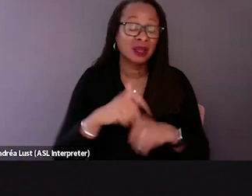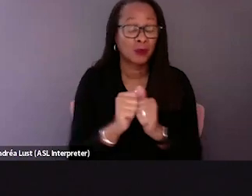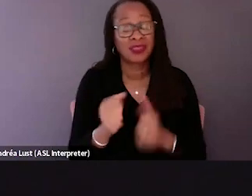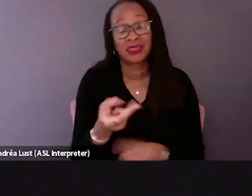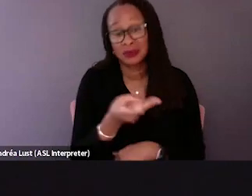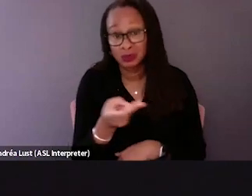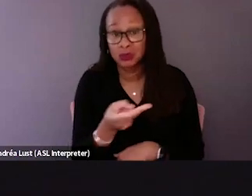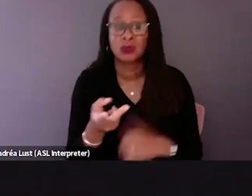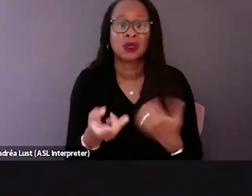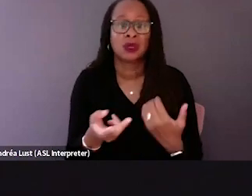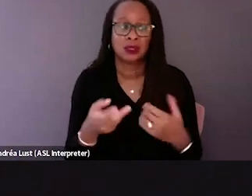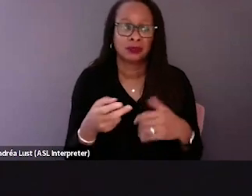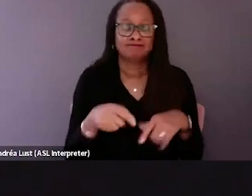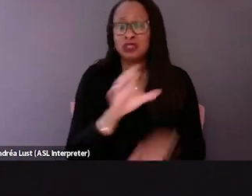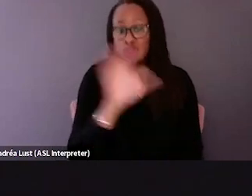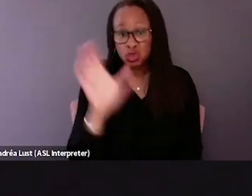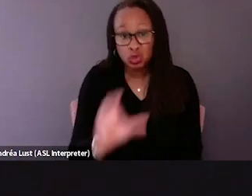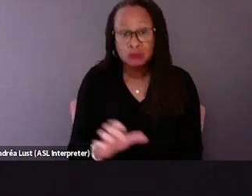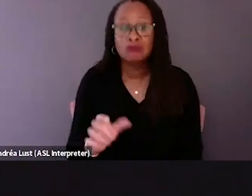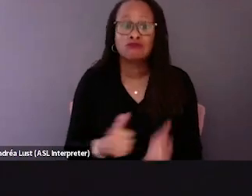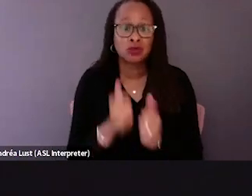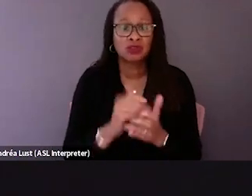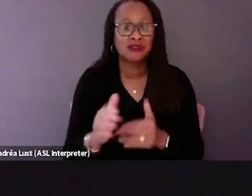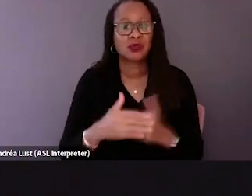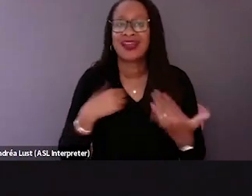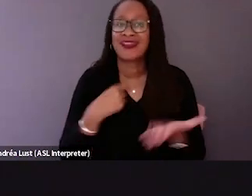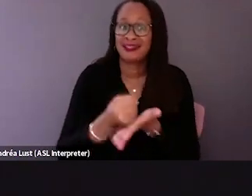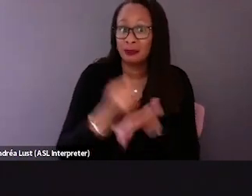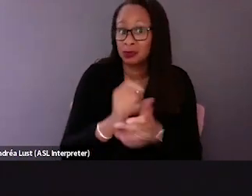over Zoom and we worked with a therapist to make sure